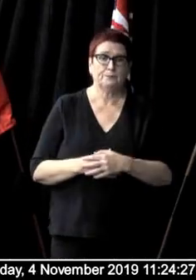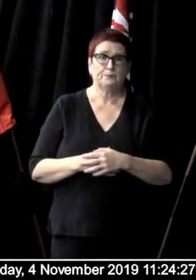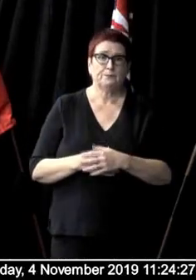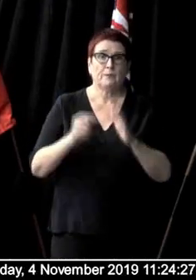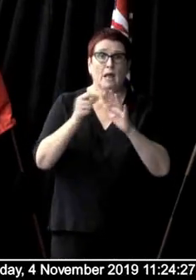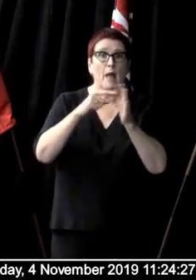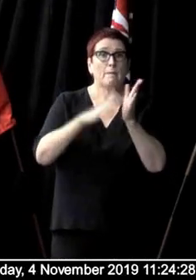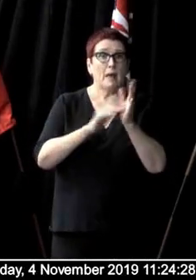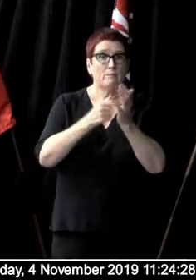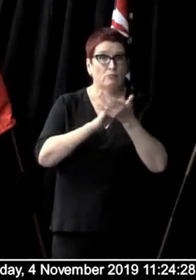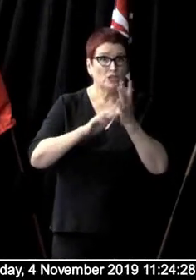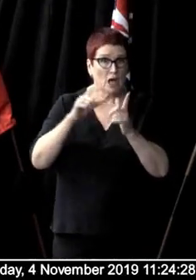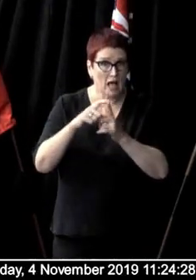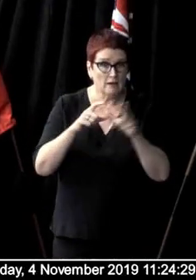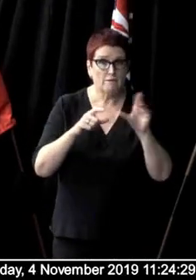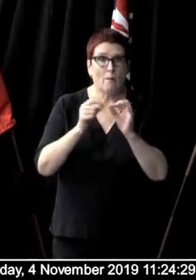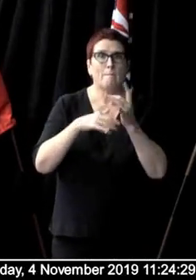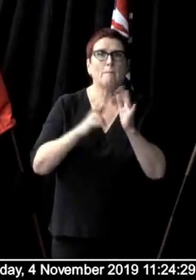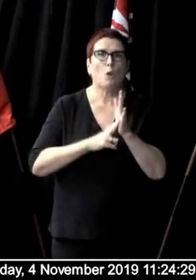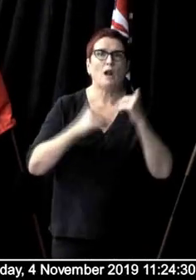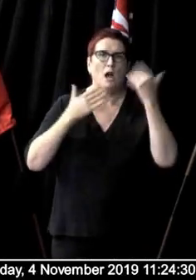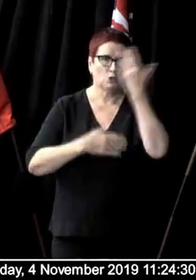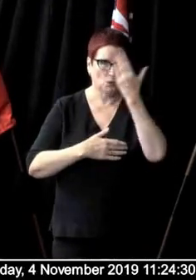and Mr Grant Dale, principal of Thuringowa State High School.